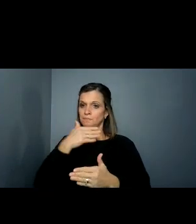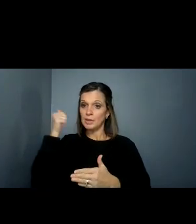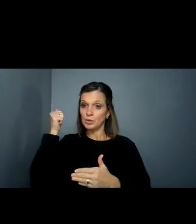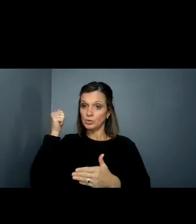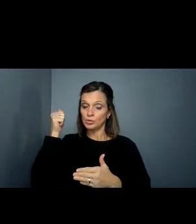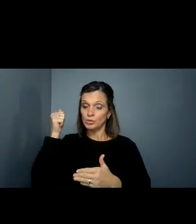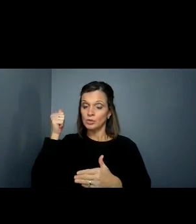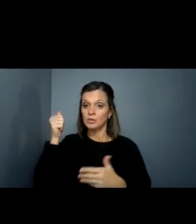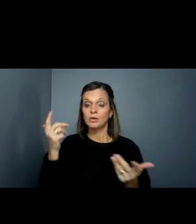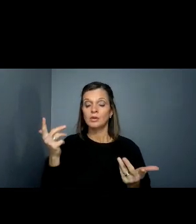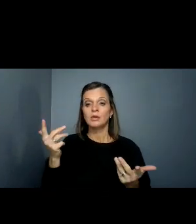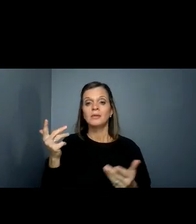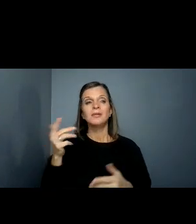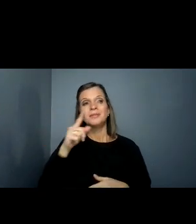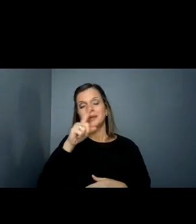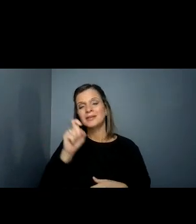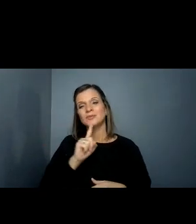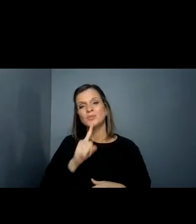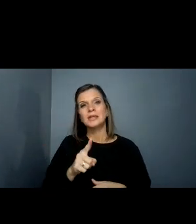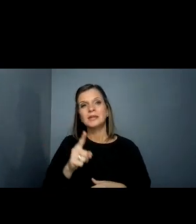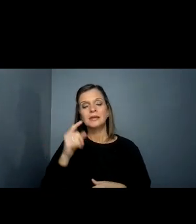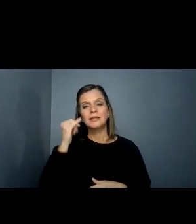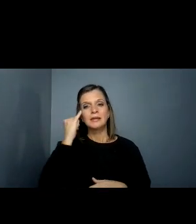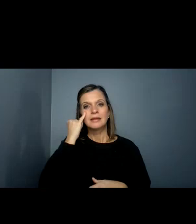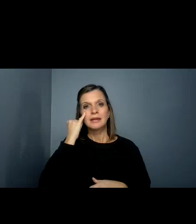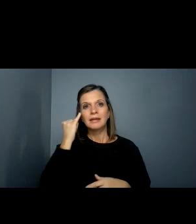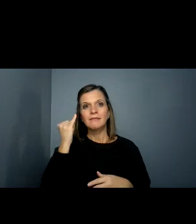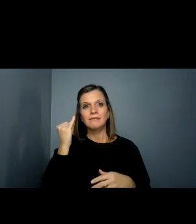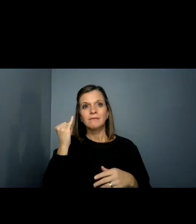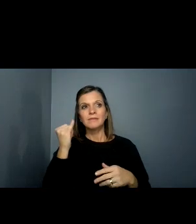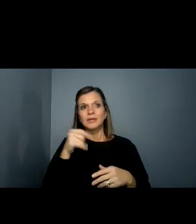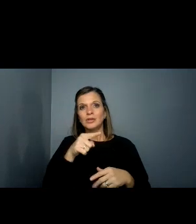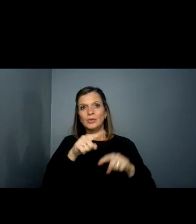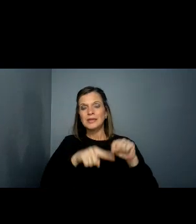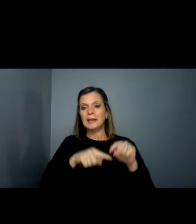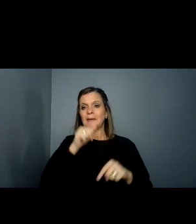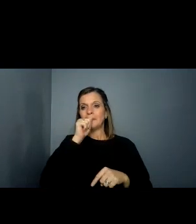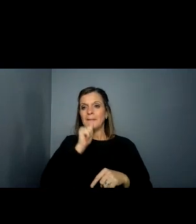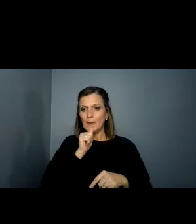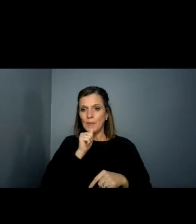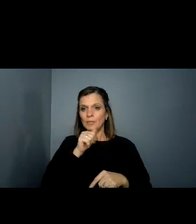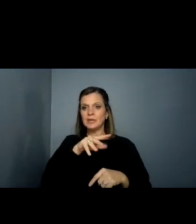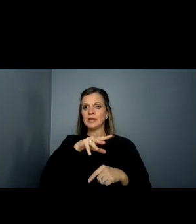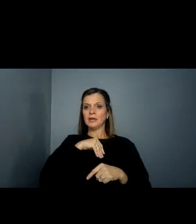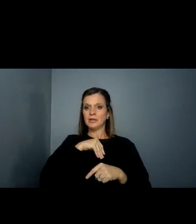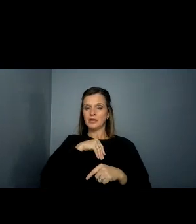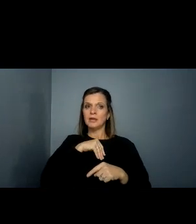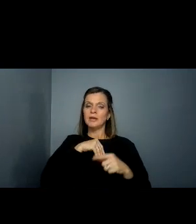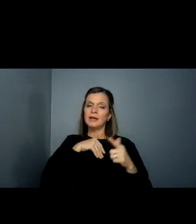get them through it, they will acclimate to it. I mean it. It may take time. But they will acclimate to it.